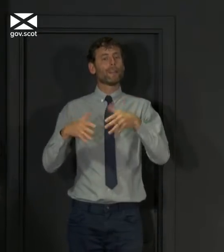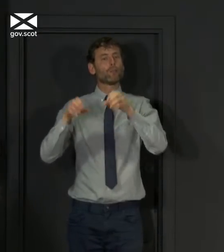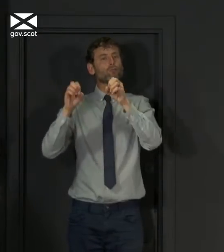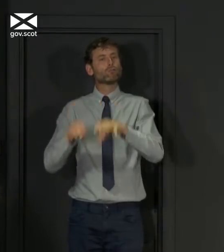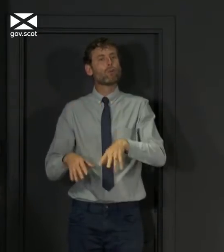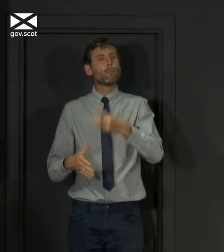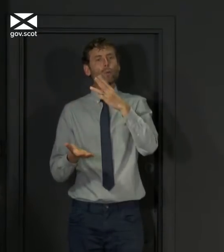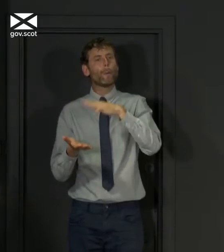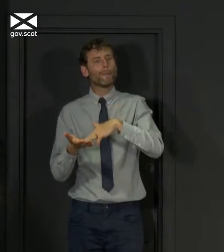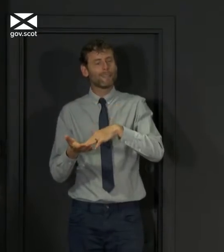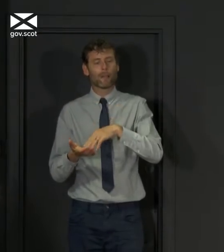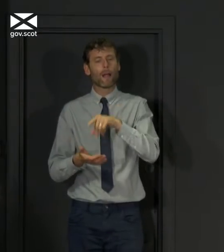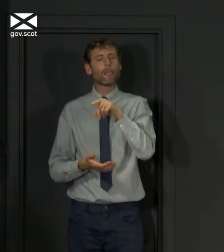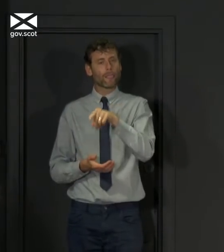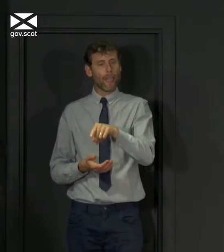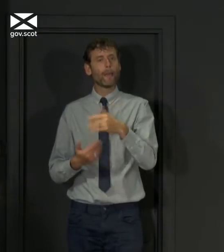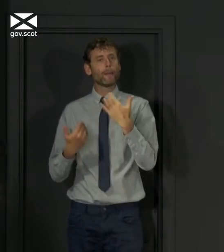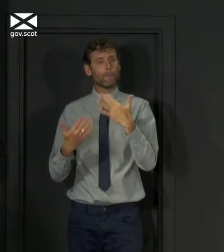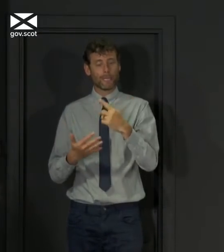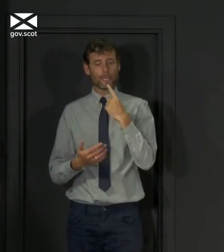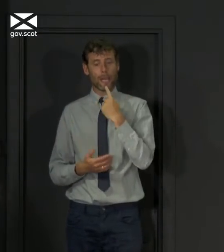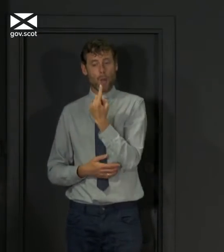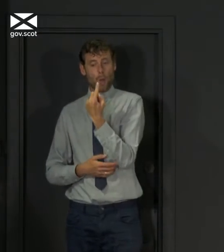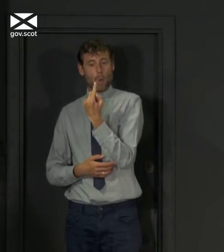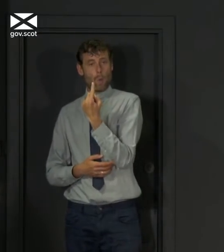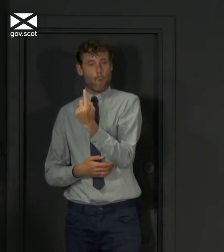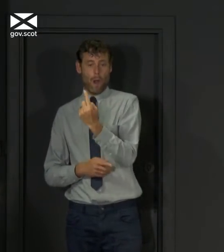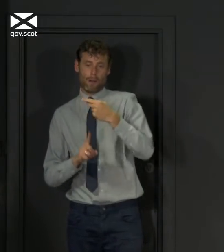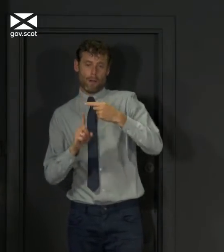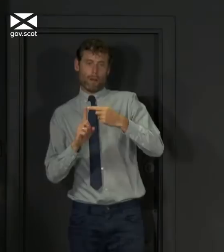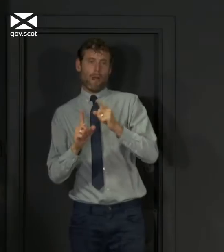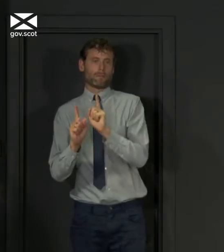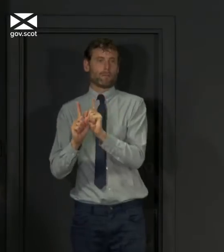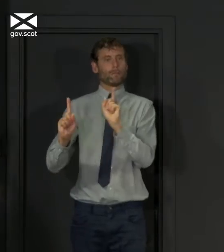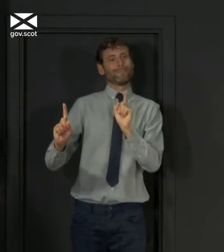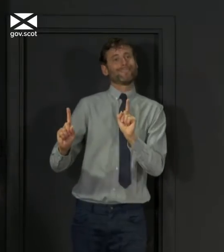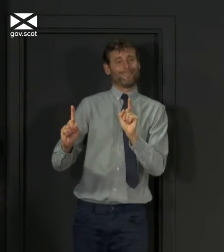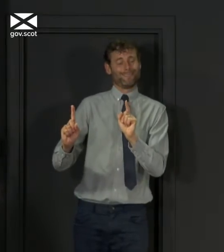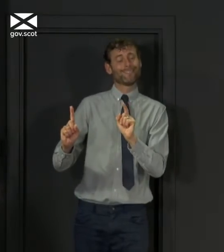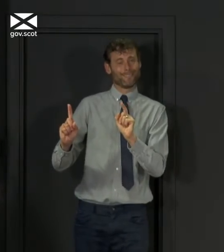more flexibility. I have to take these decisions on the base of the best advice and the best